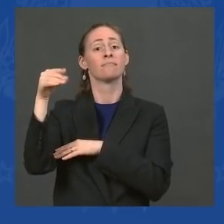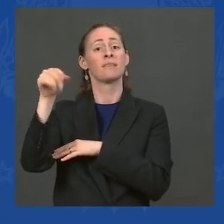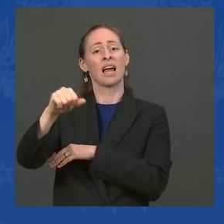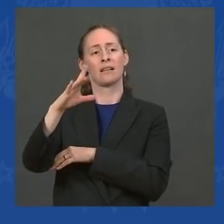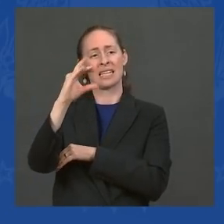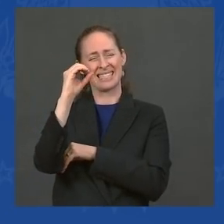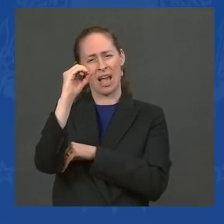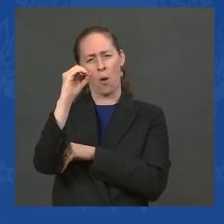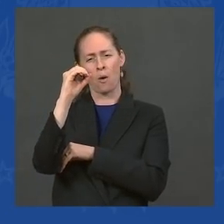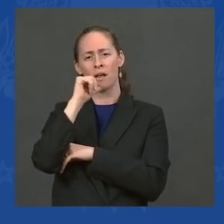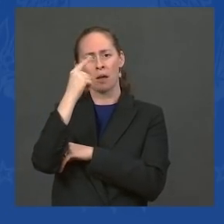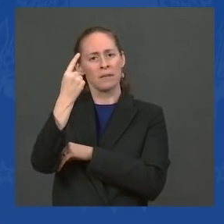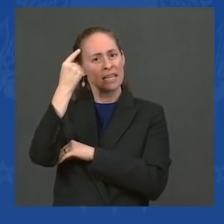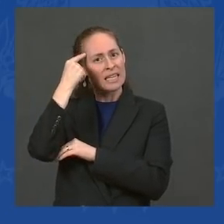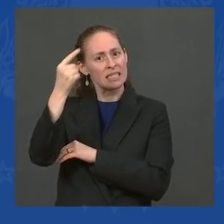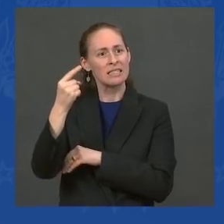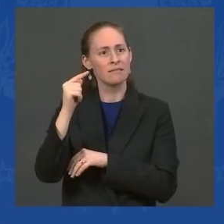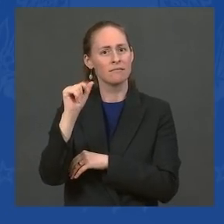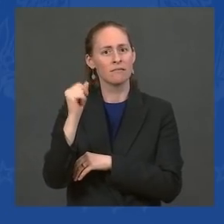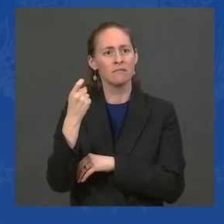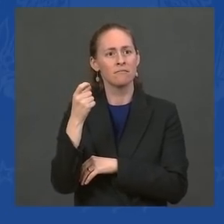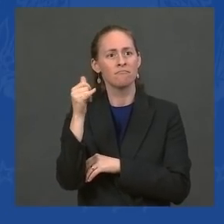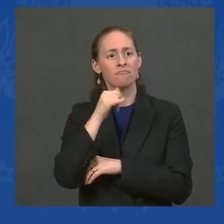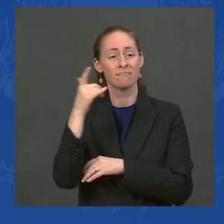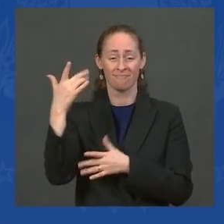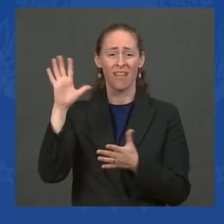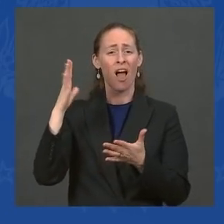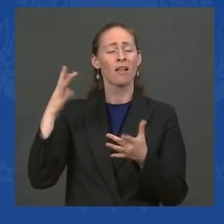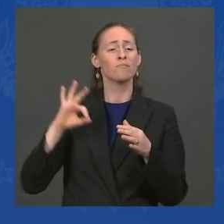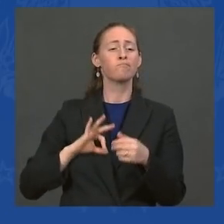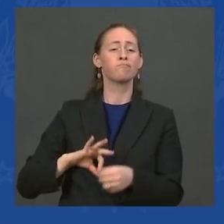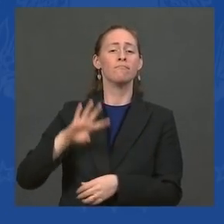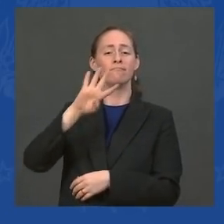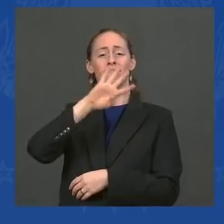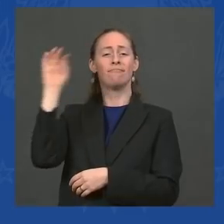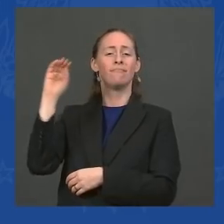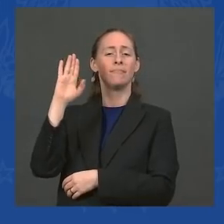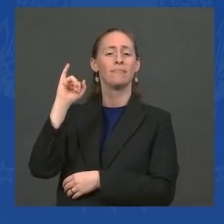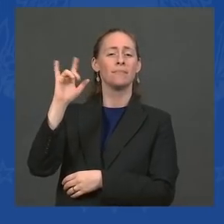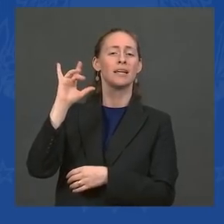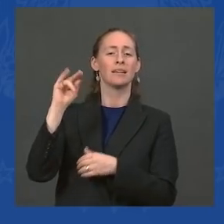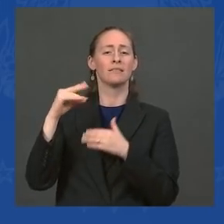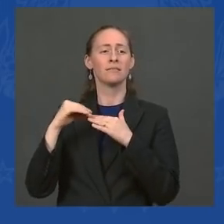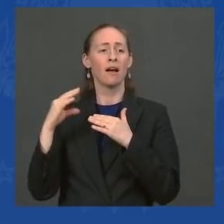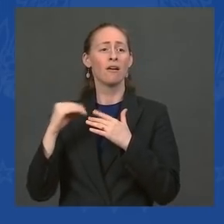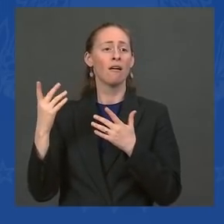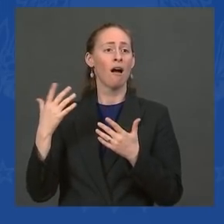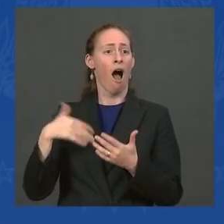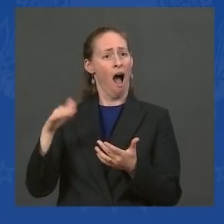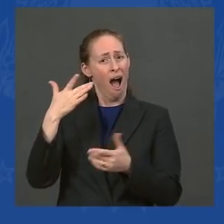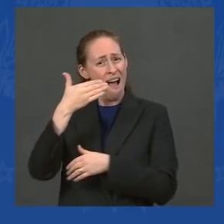and they made $40 billion in profit. I'm glad they made a profit. Keep people employed.